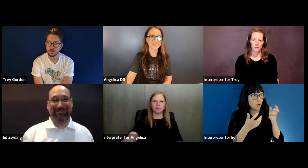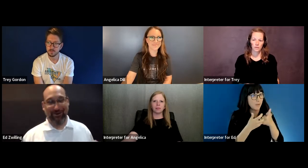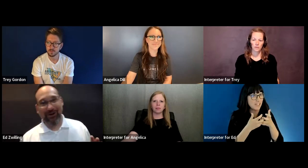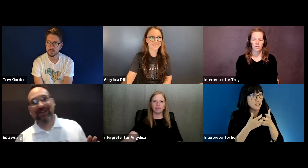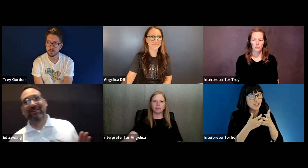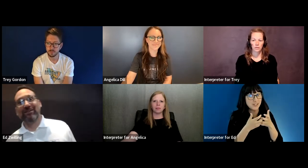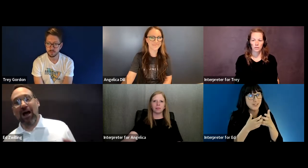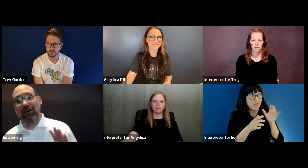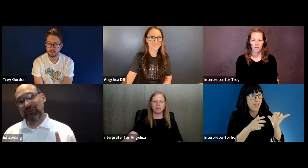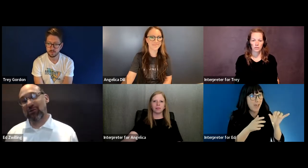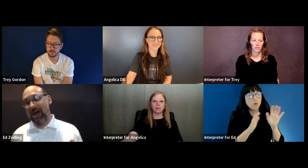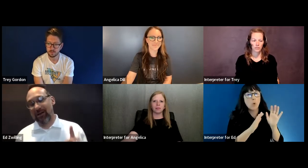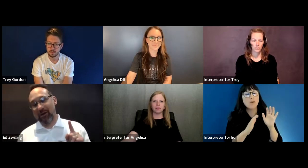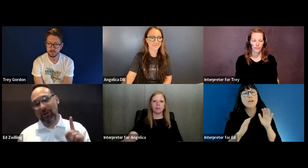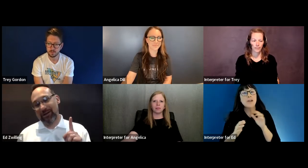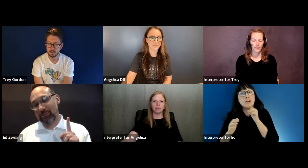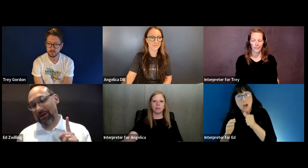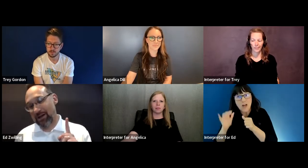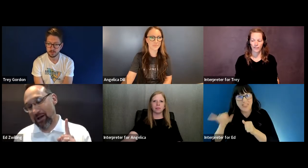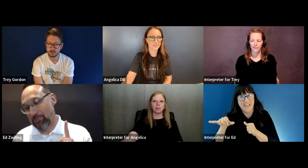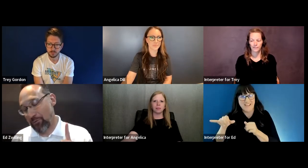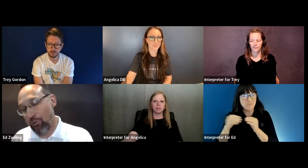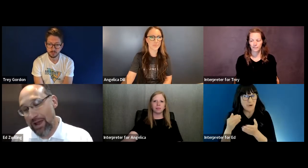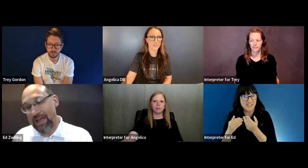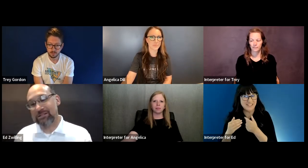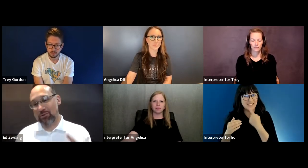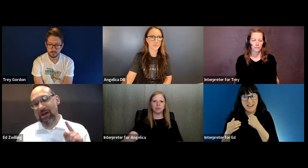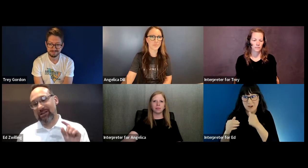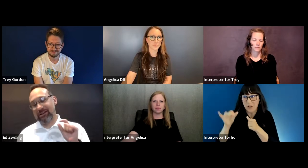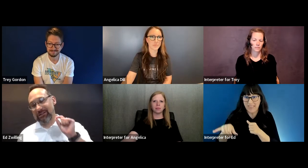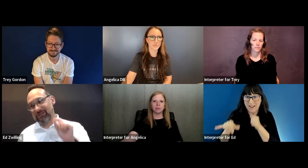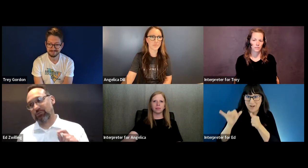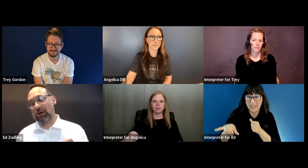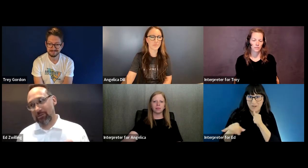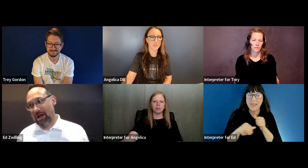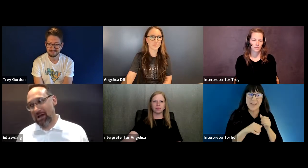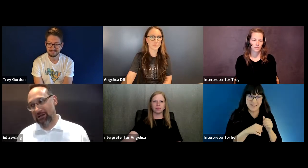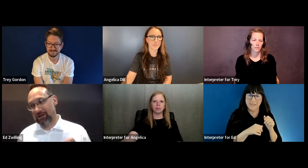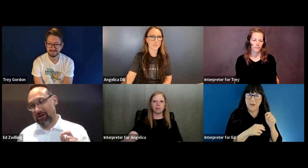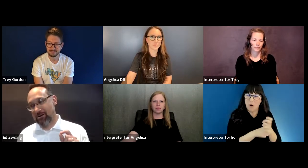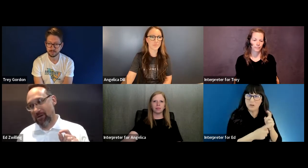so so i'll do that but but before i answer that it just brought to mind um